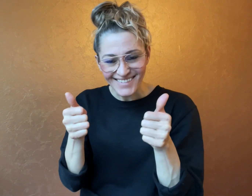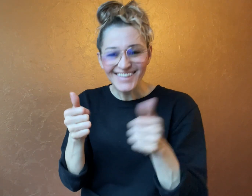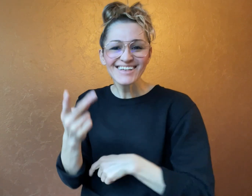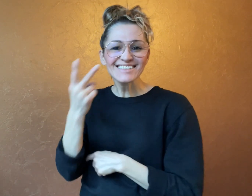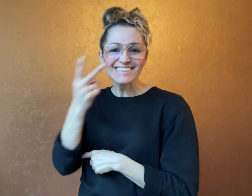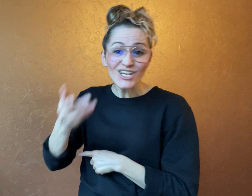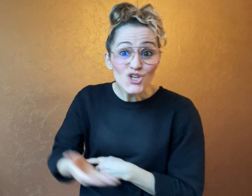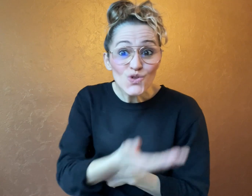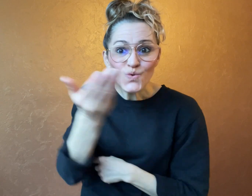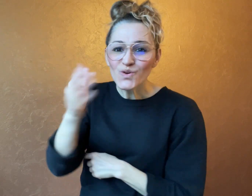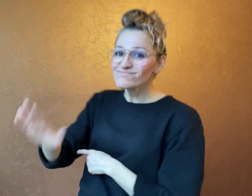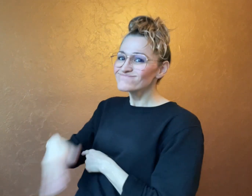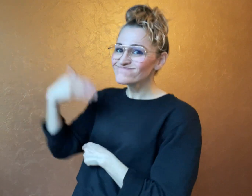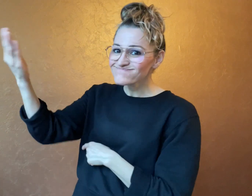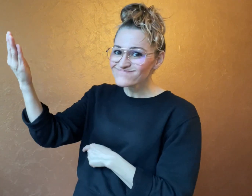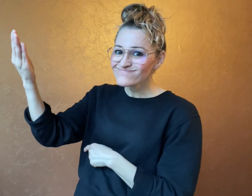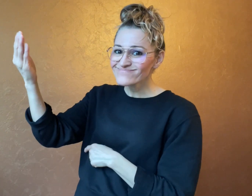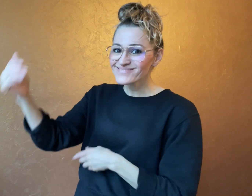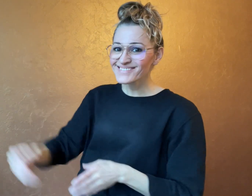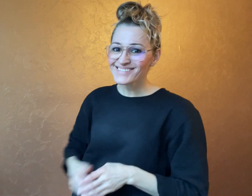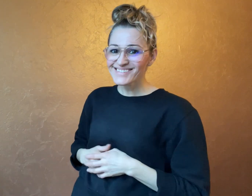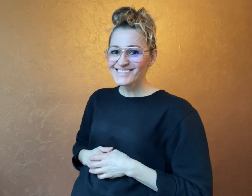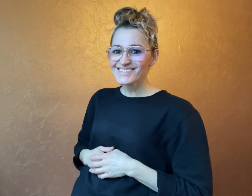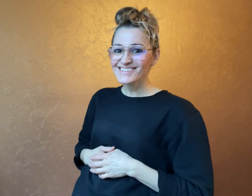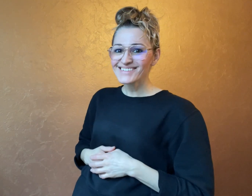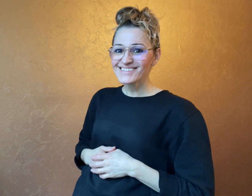See you next time!